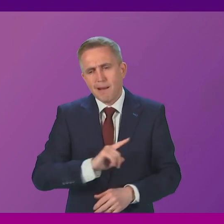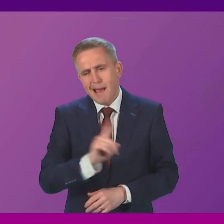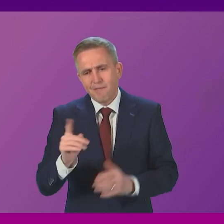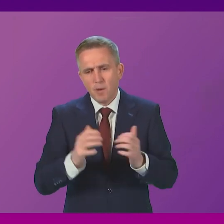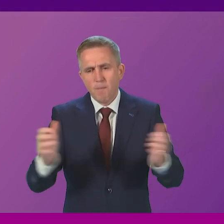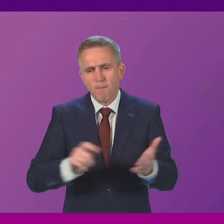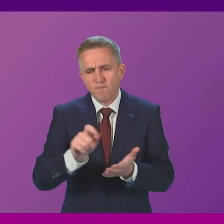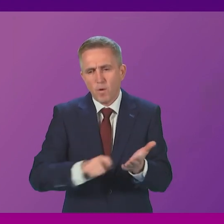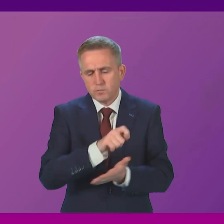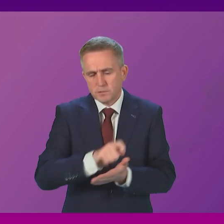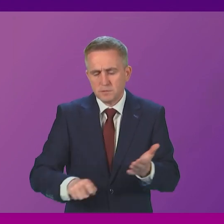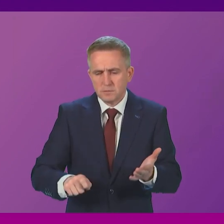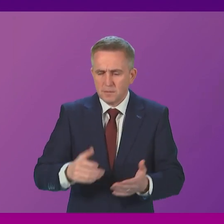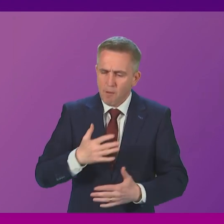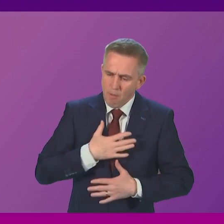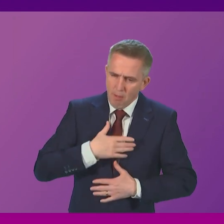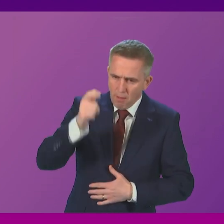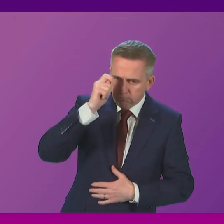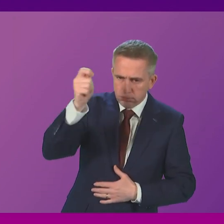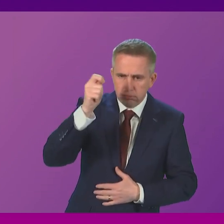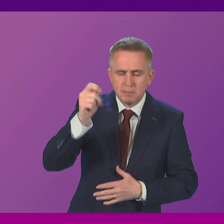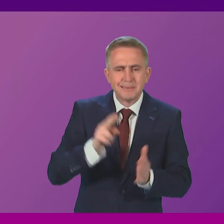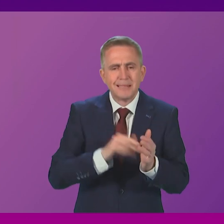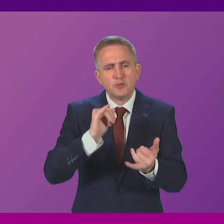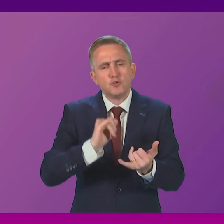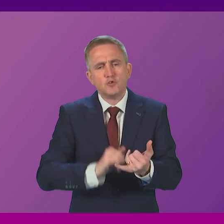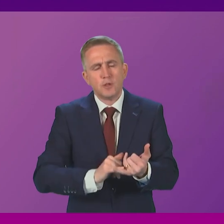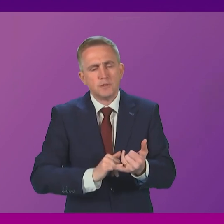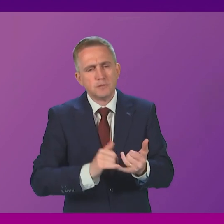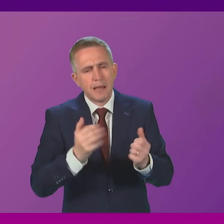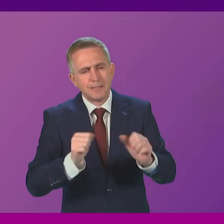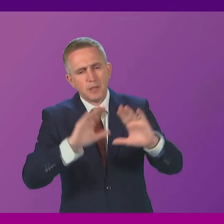has voted, she has built up an international profile for the office of First Minister that